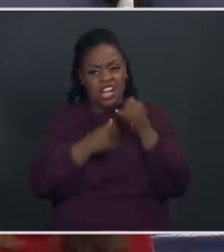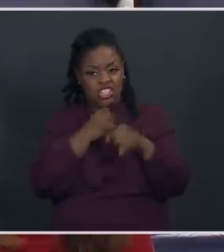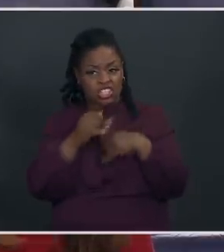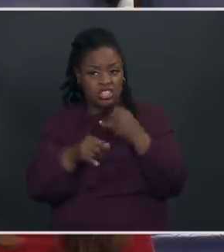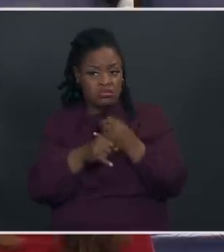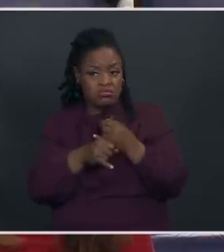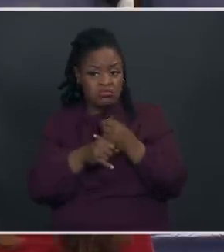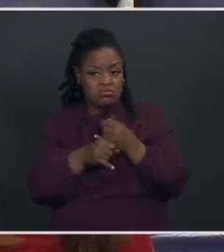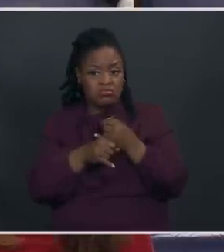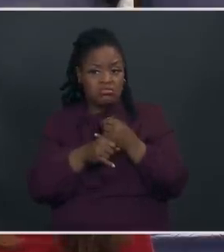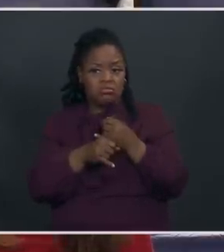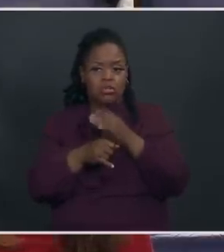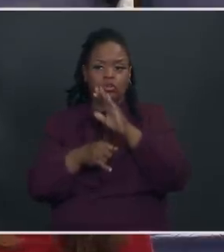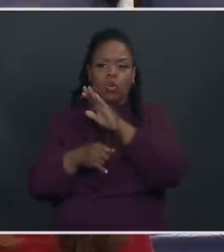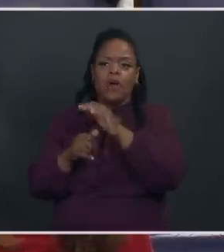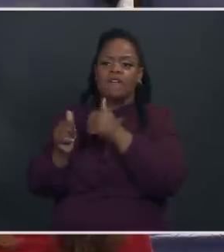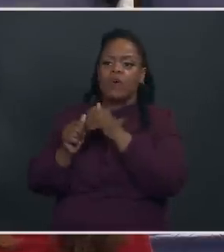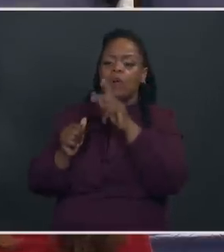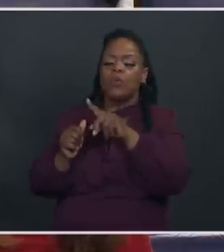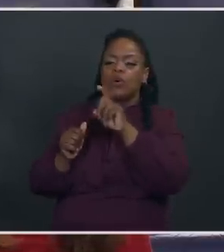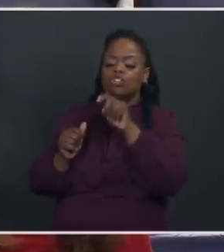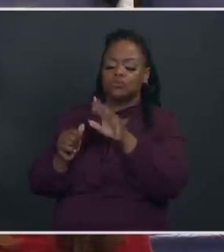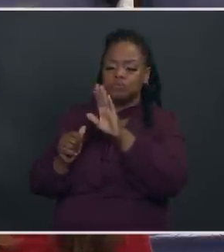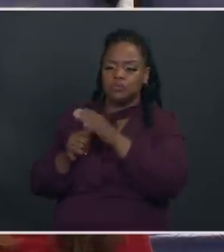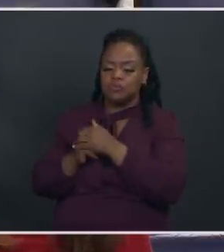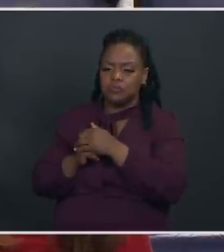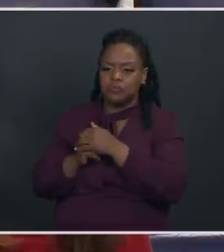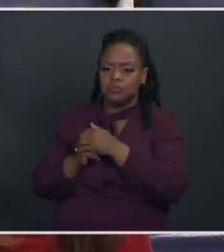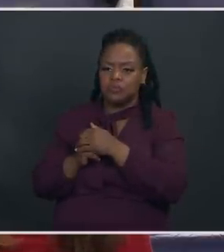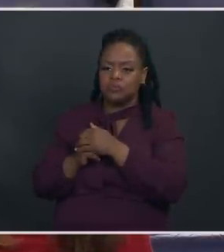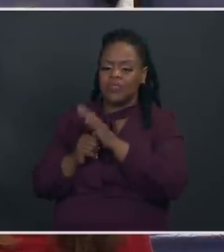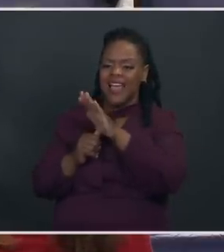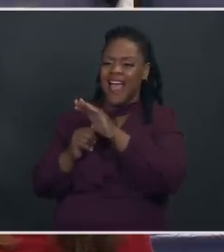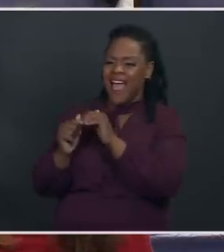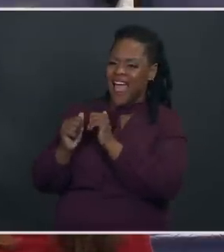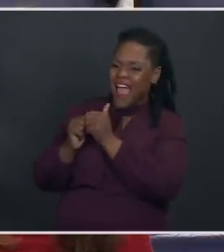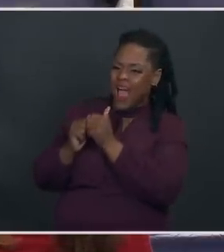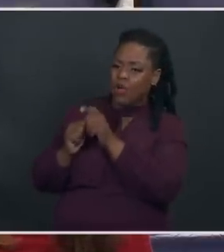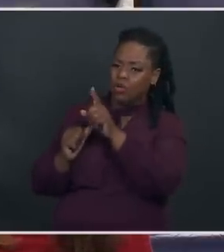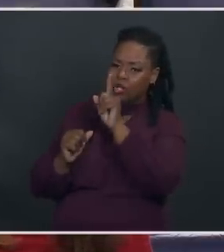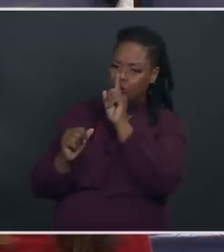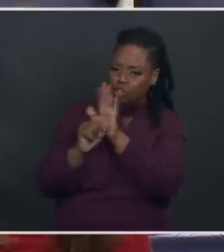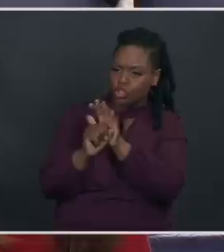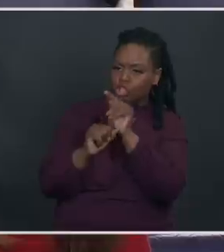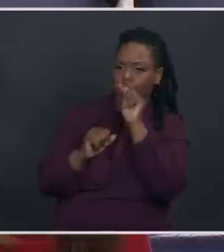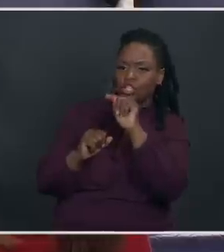How do you assure international partners that the U.S. will stick to whatever you propose